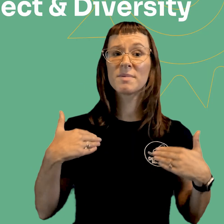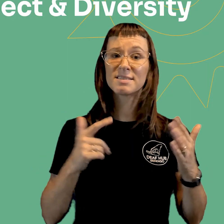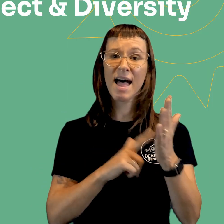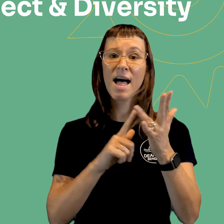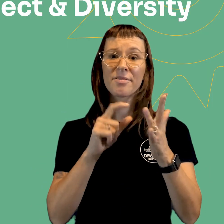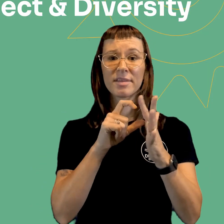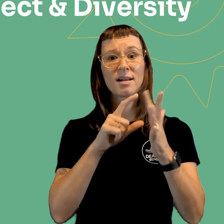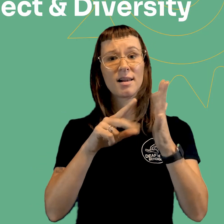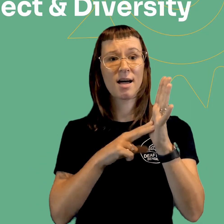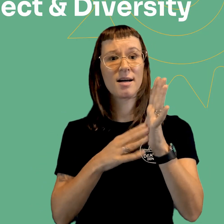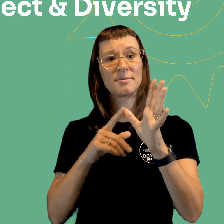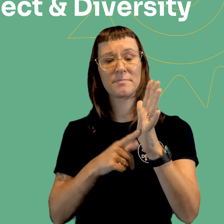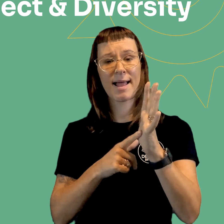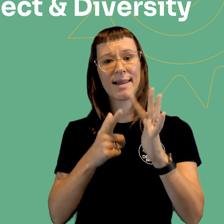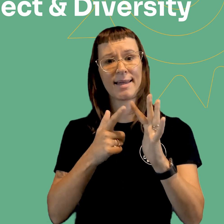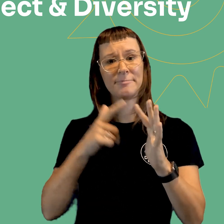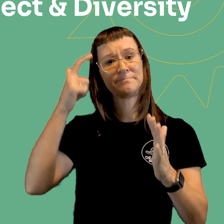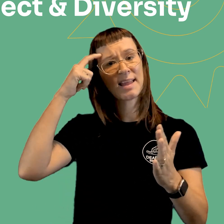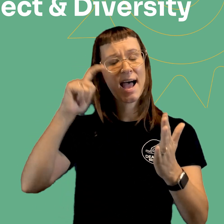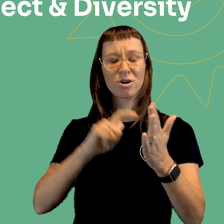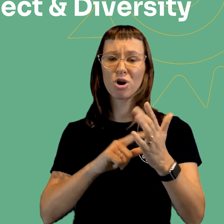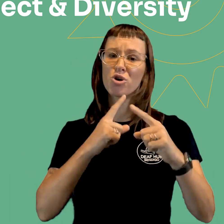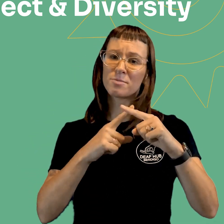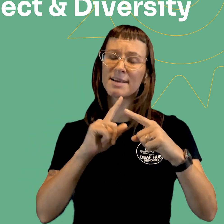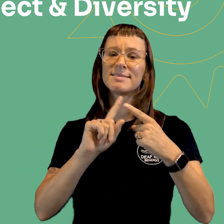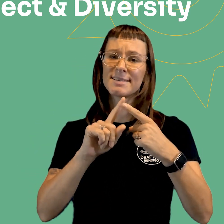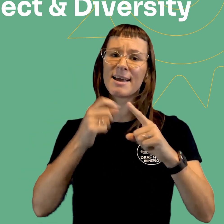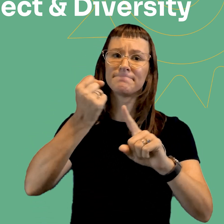Women's Health Loddon Mallee acknowledge the ongoing advocacy and resilience of